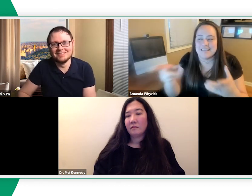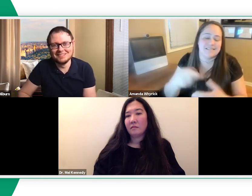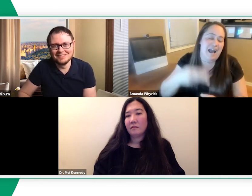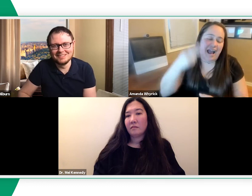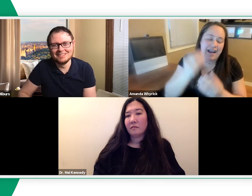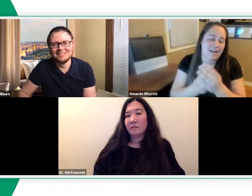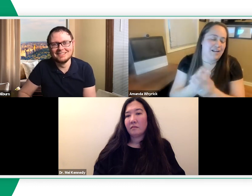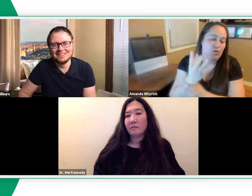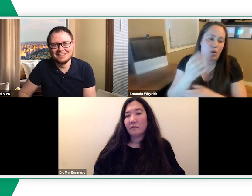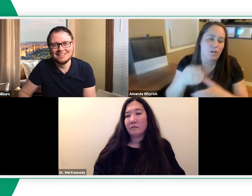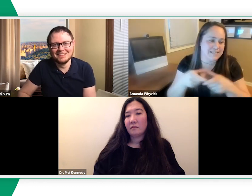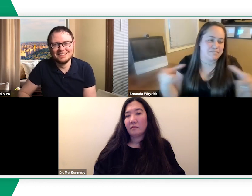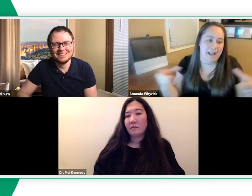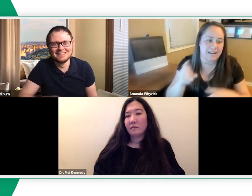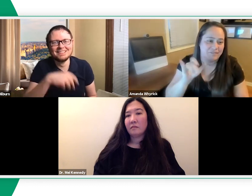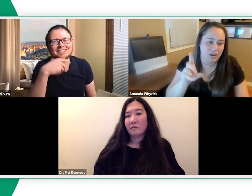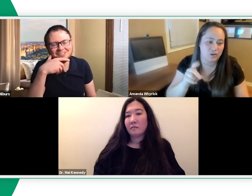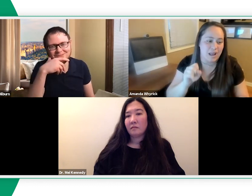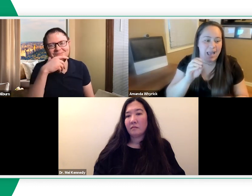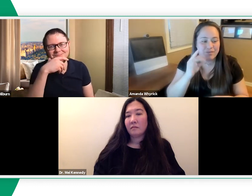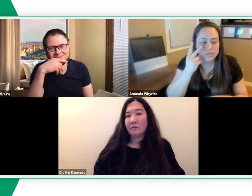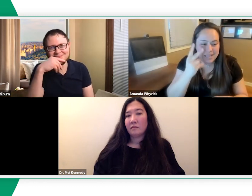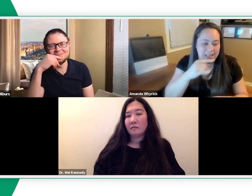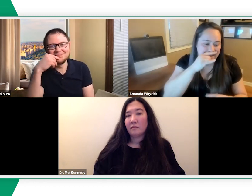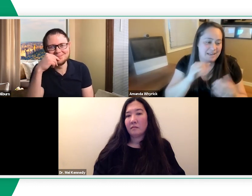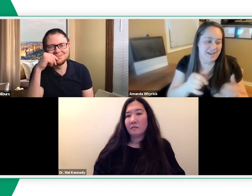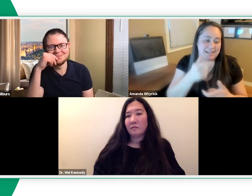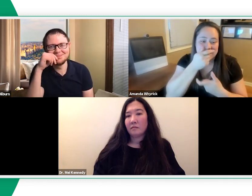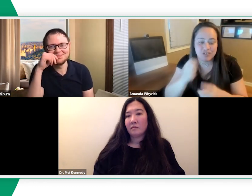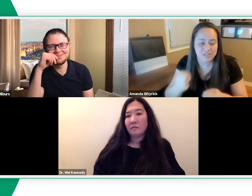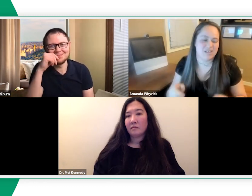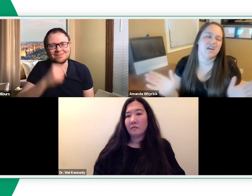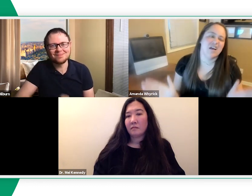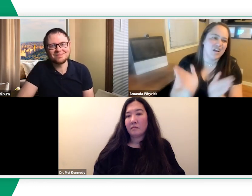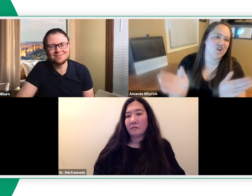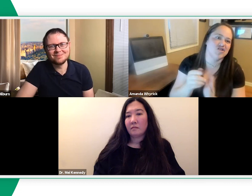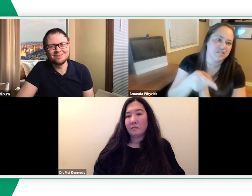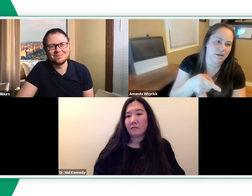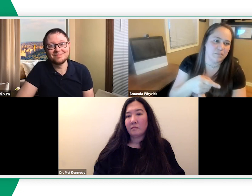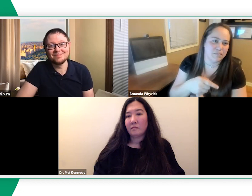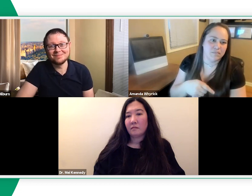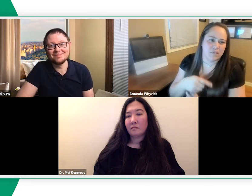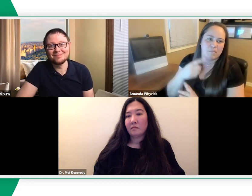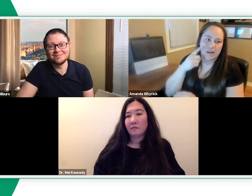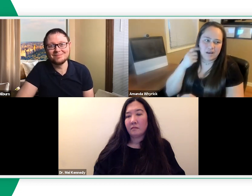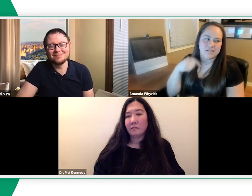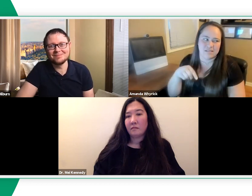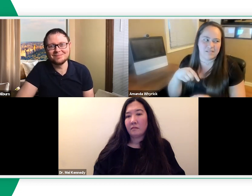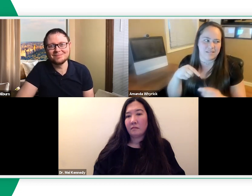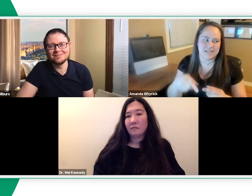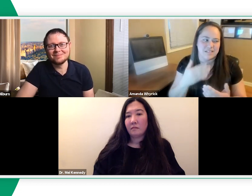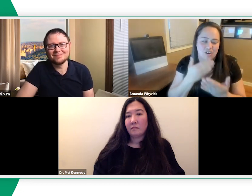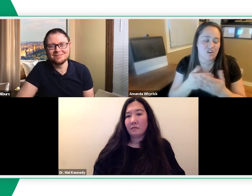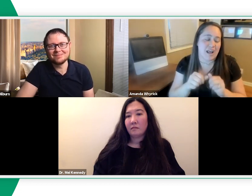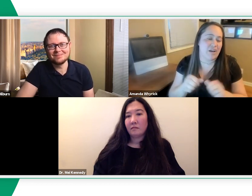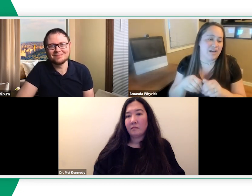field, and if you see a kid that is interested encourage them because this is a good area